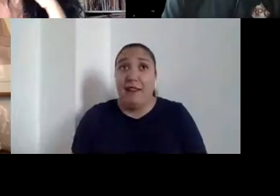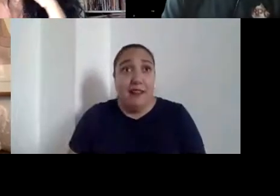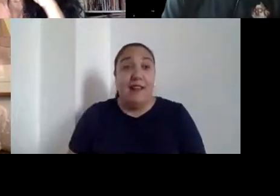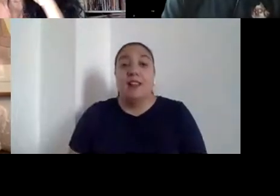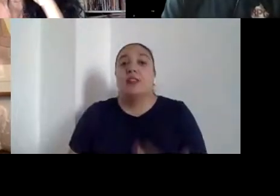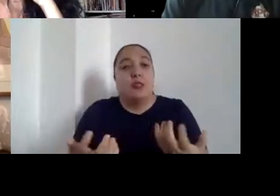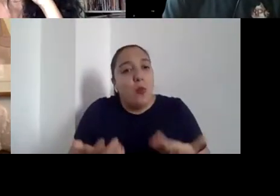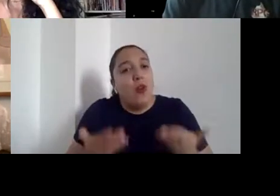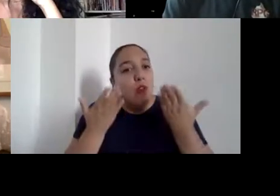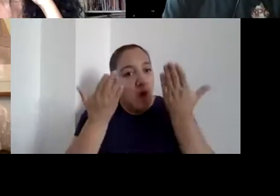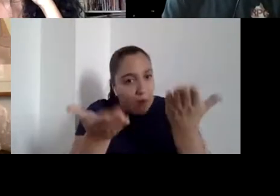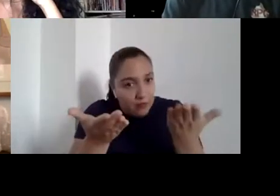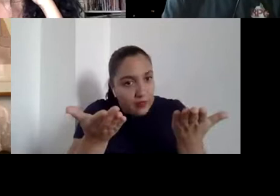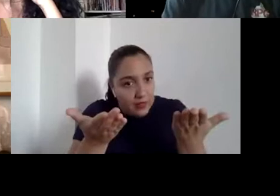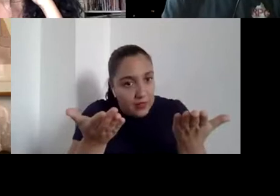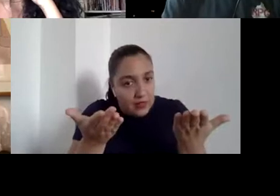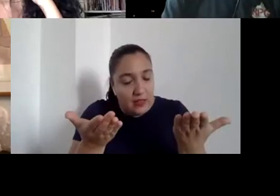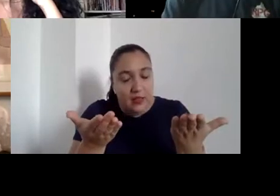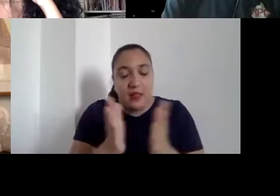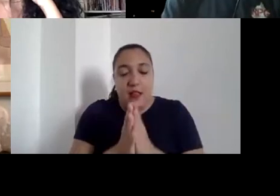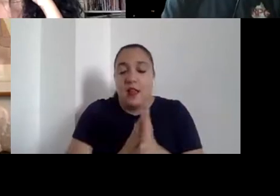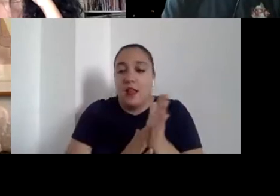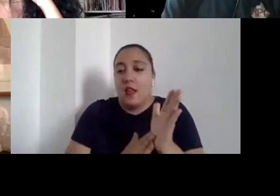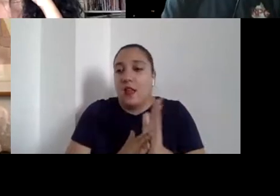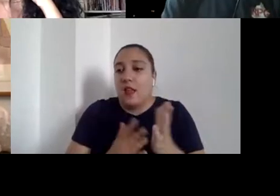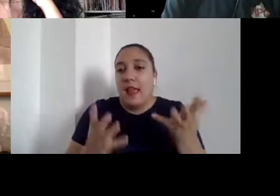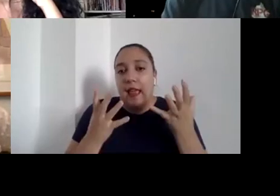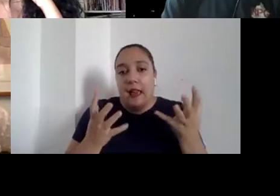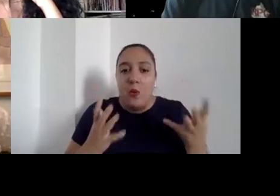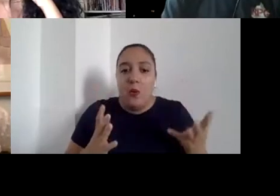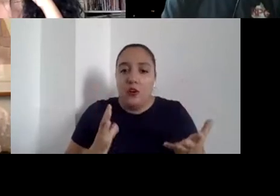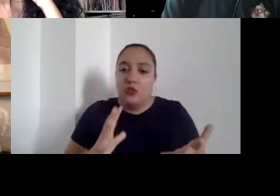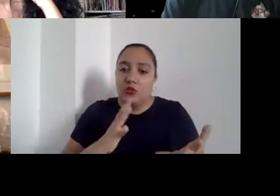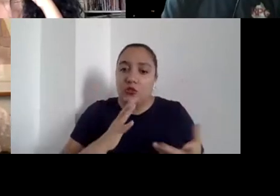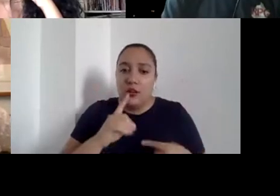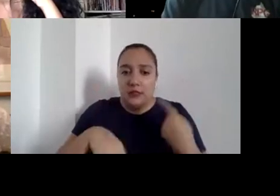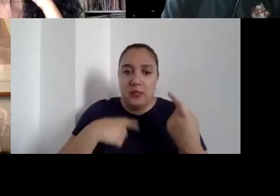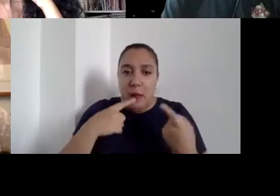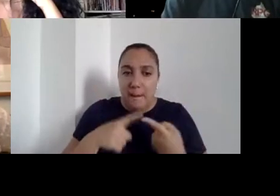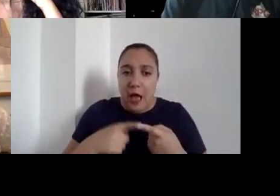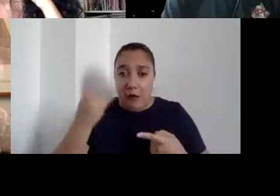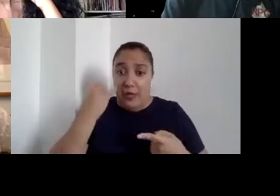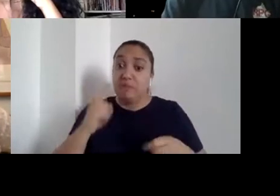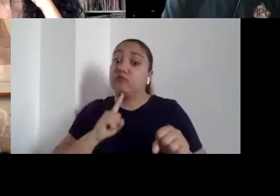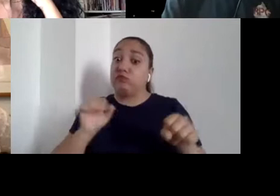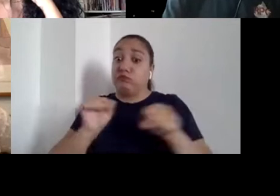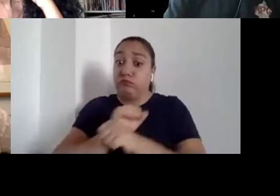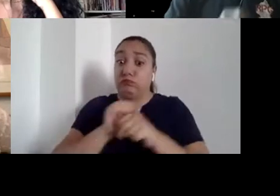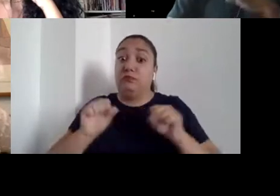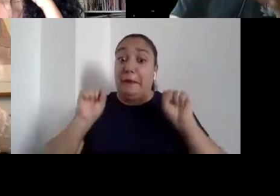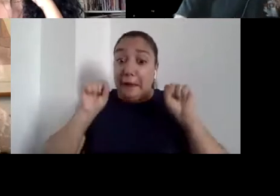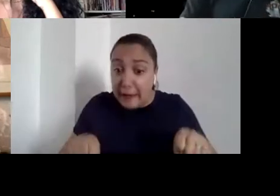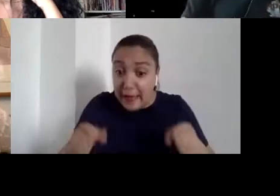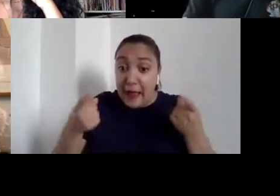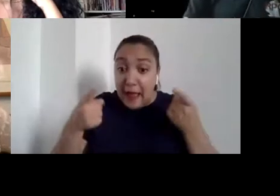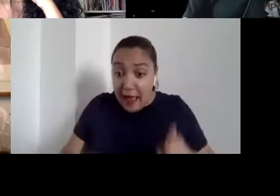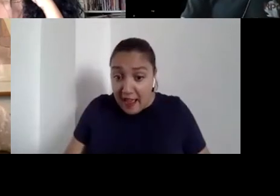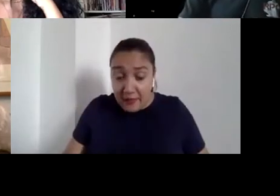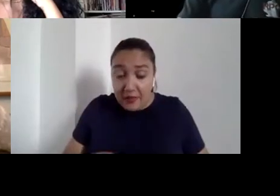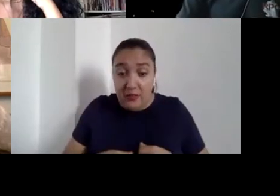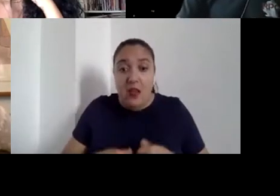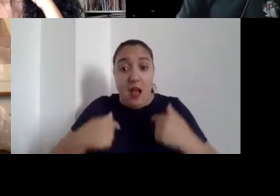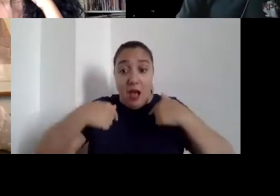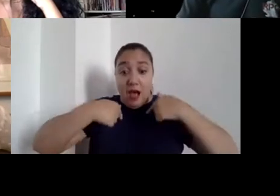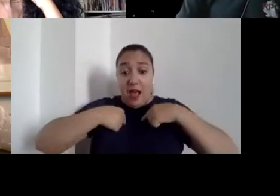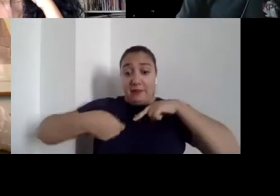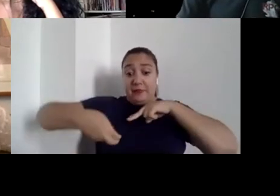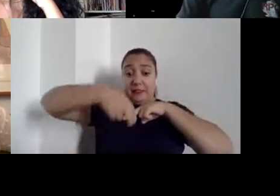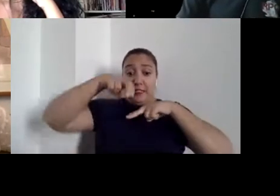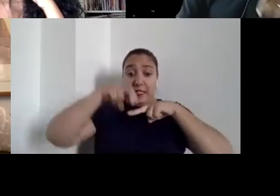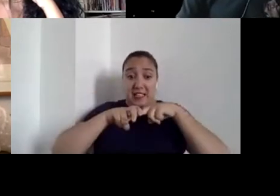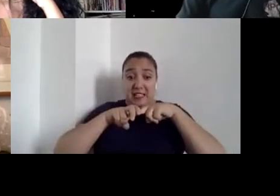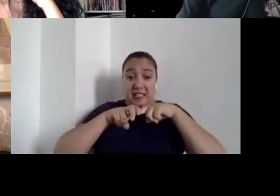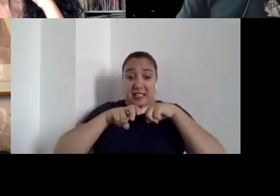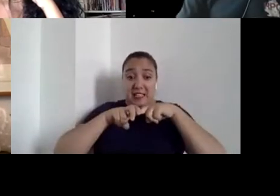idea. I would like to speak to some of the practicalities of it where we're having daily conversations